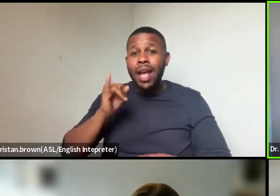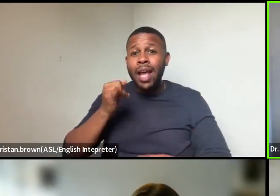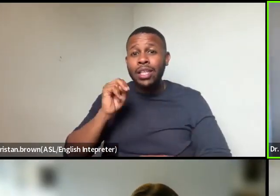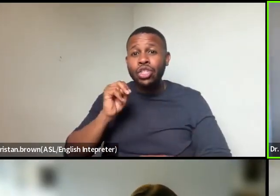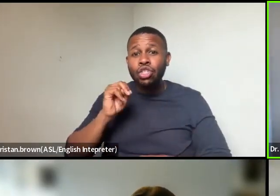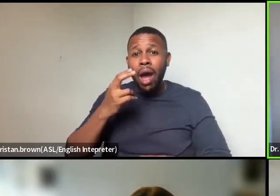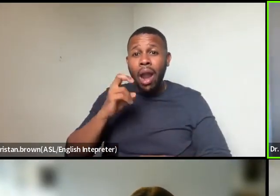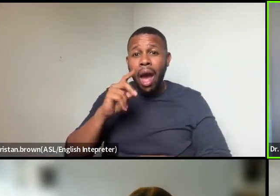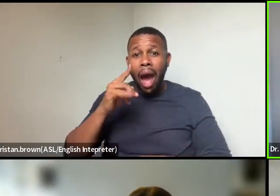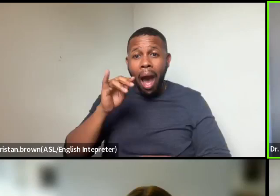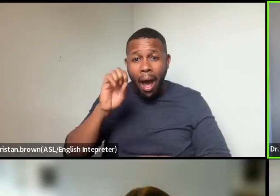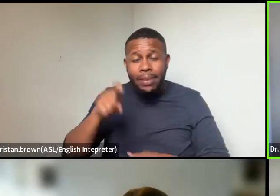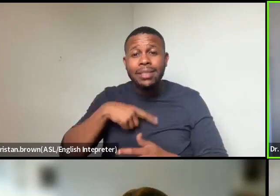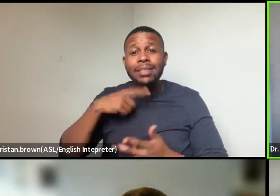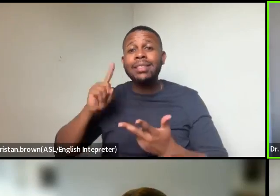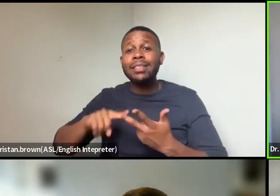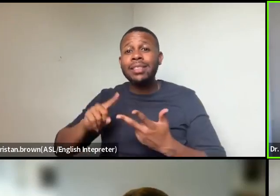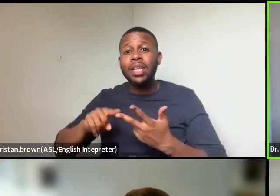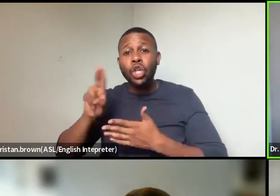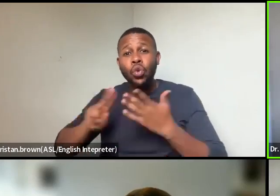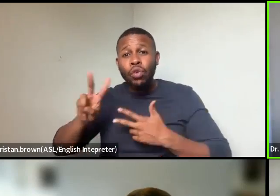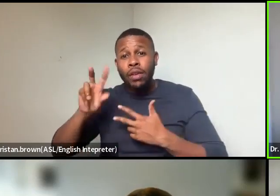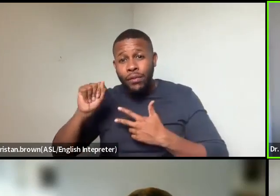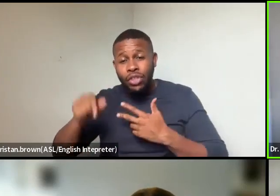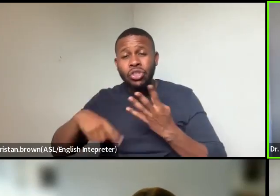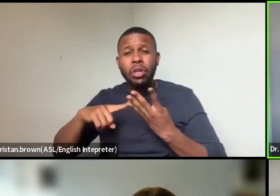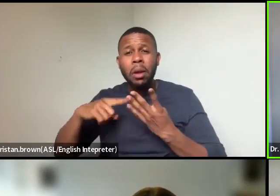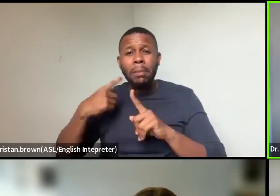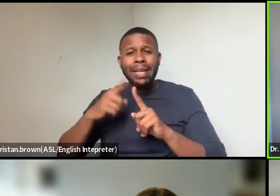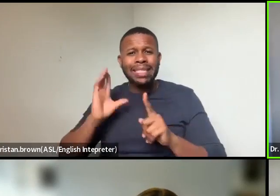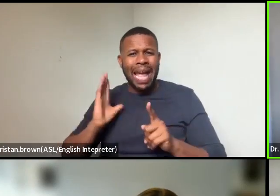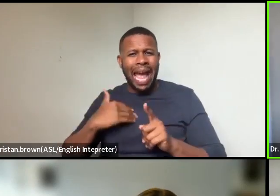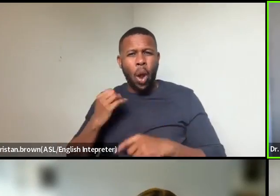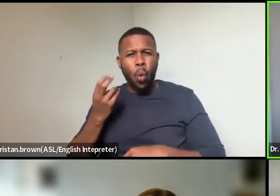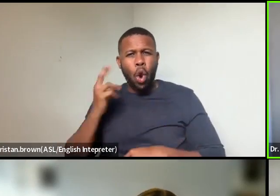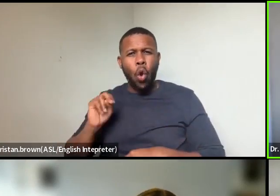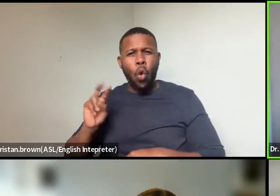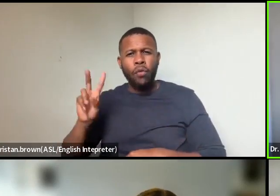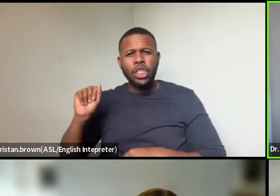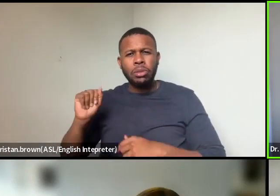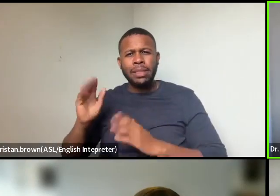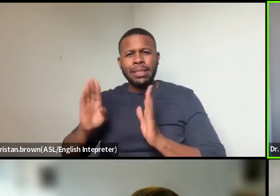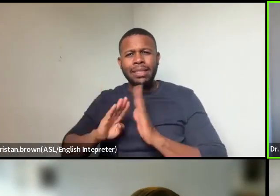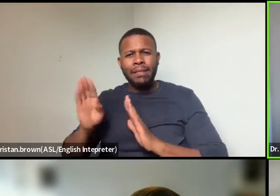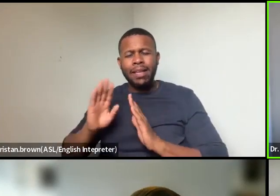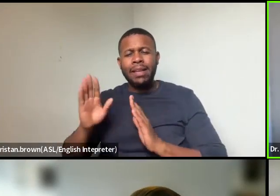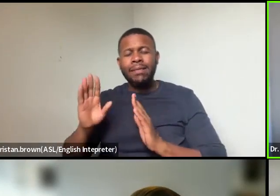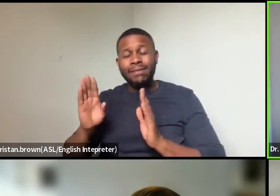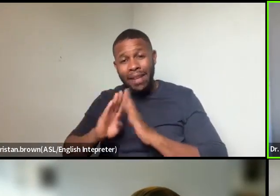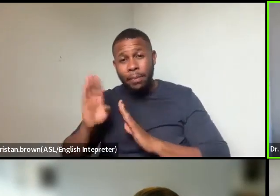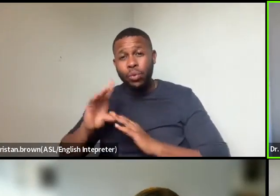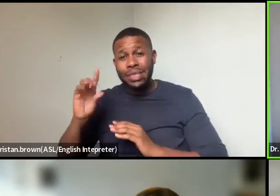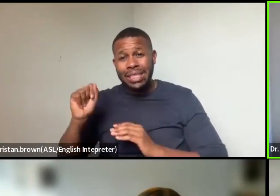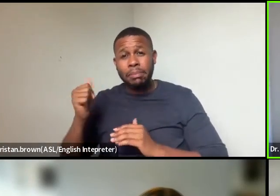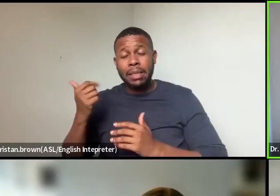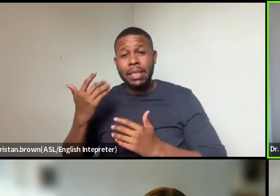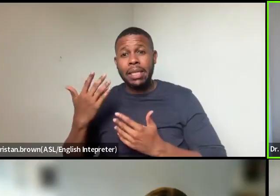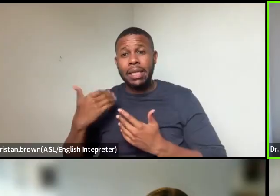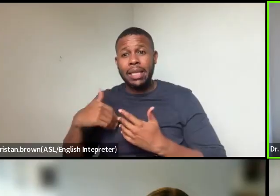institutions represented today. Jen, even mentioned in her presentation that we have a relationship with Virginia Tech.